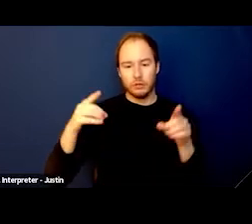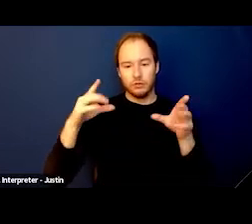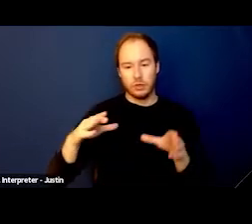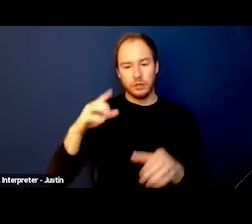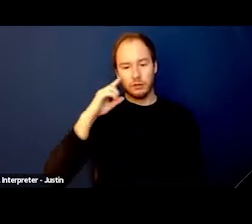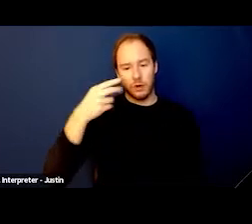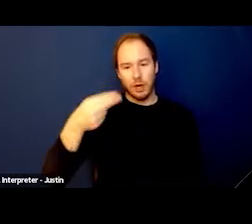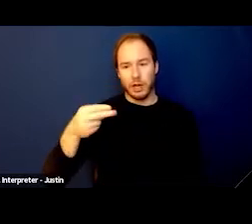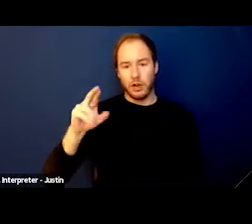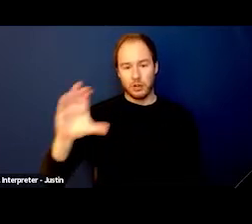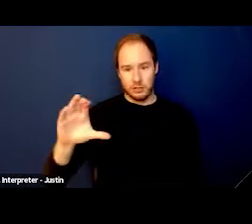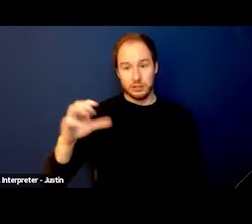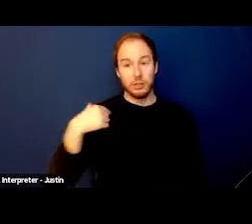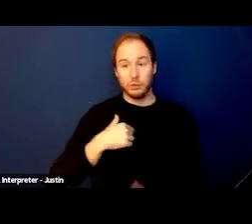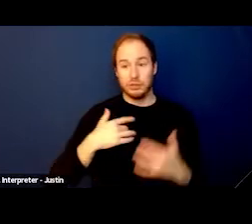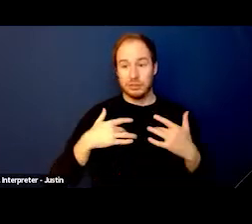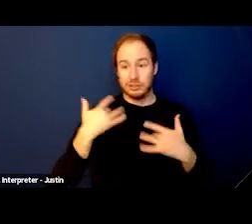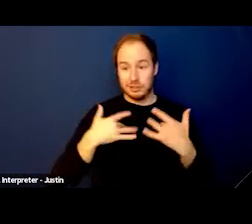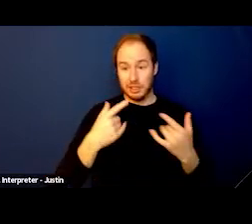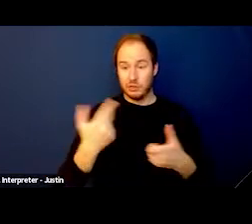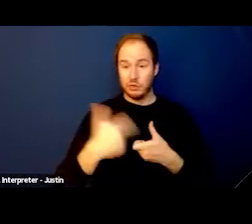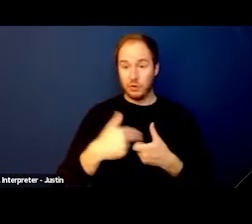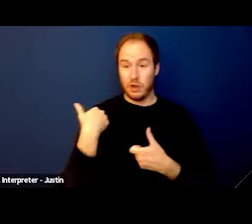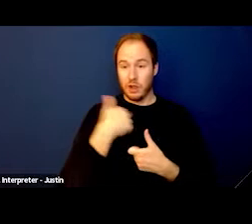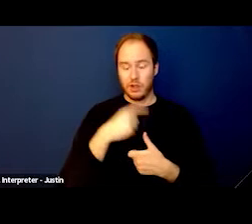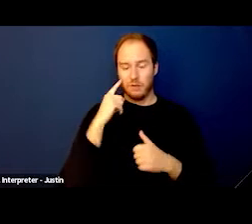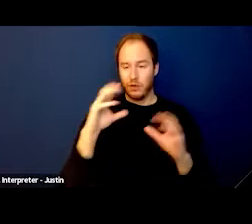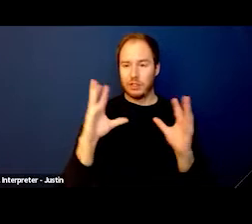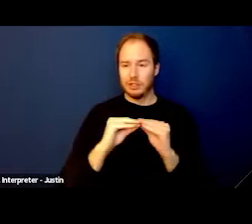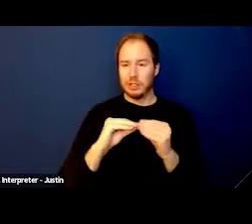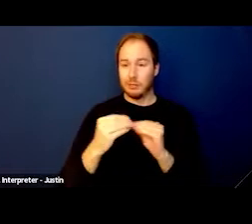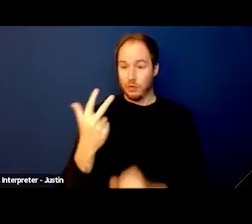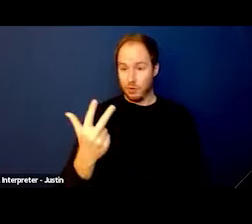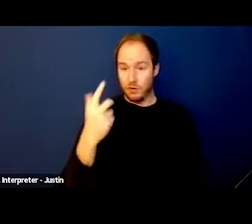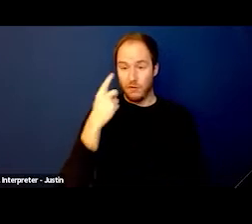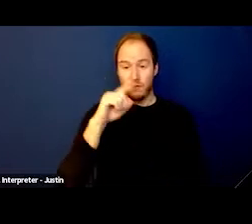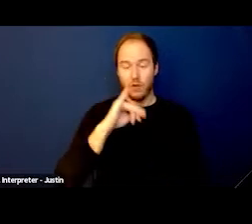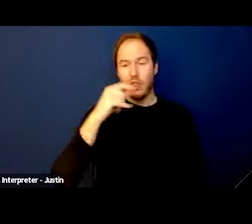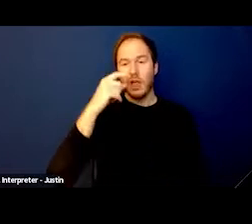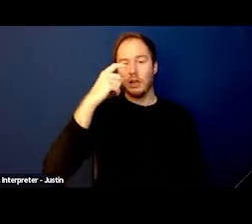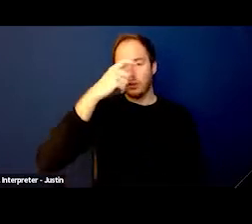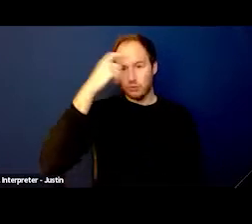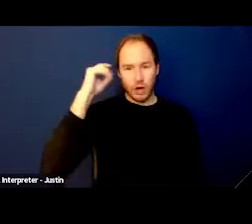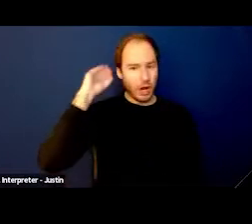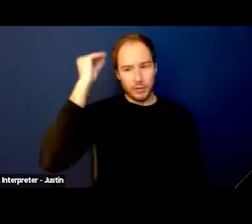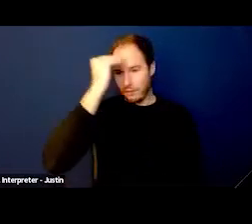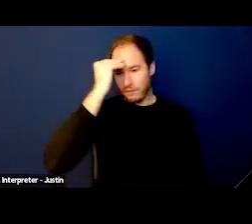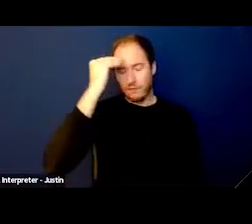And we are excited that you're joining us for Session 3 of the Trauma Informed Outreach and Engagement Learning Community.